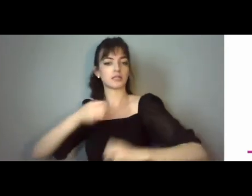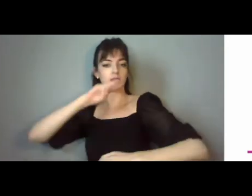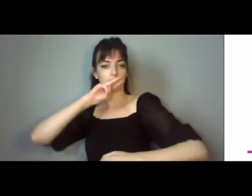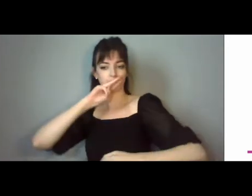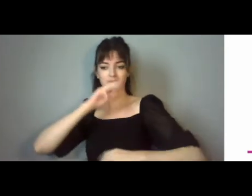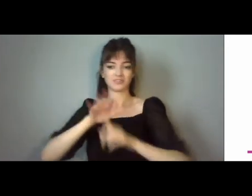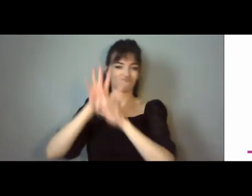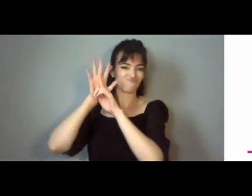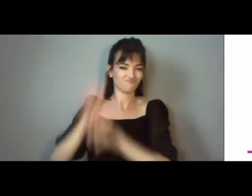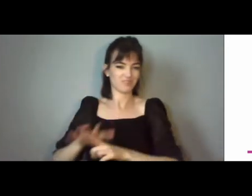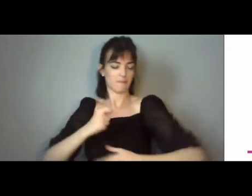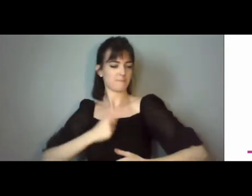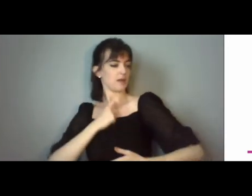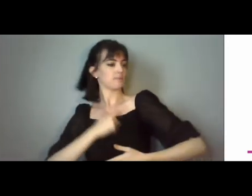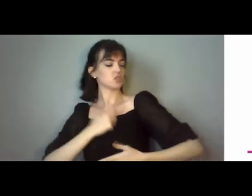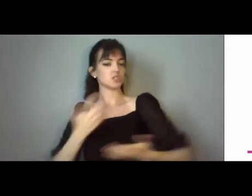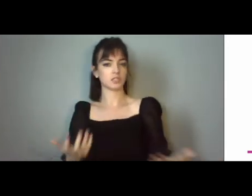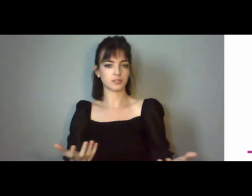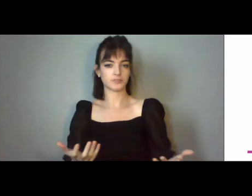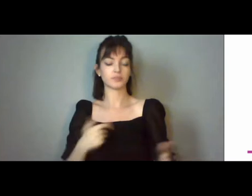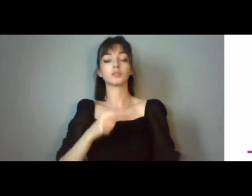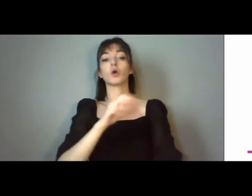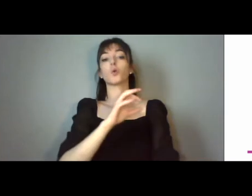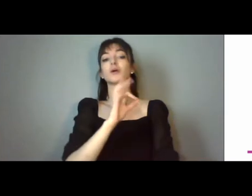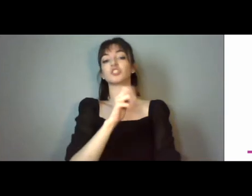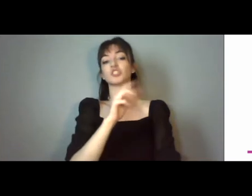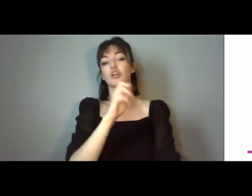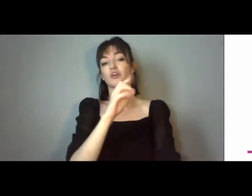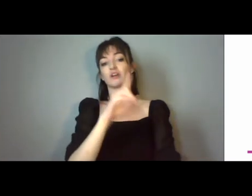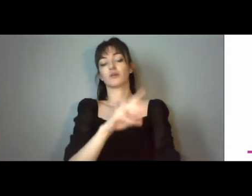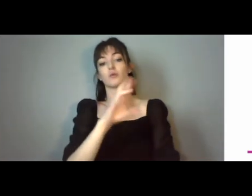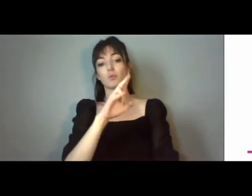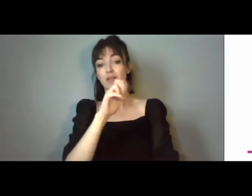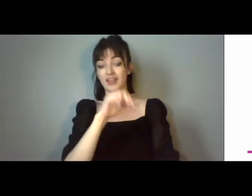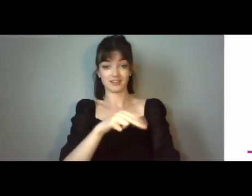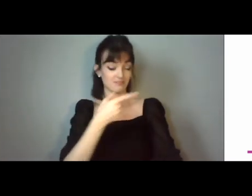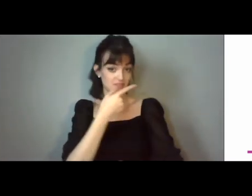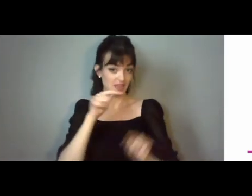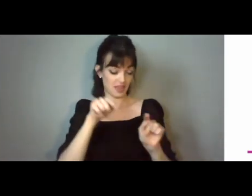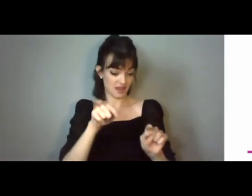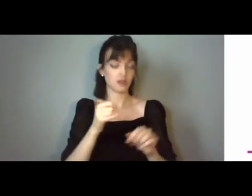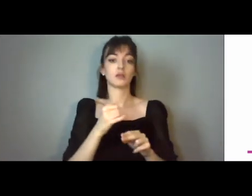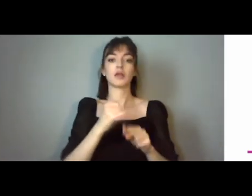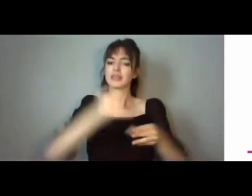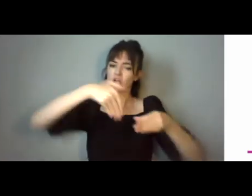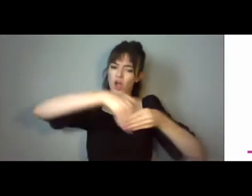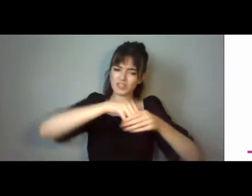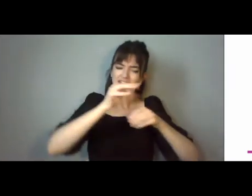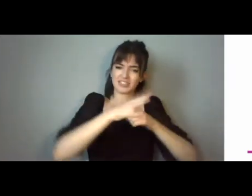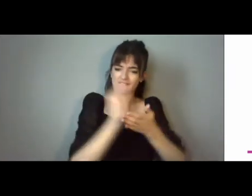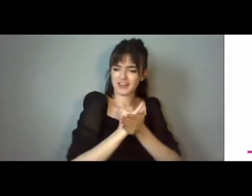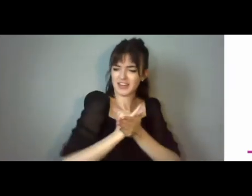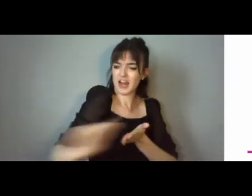Gerard Quinn has pointed out in the context of this denial, there are some human beings who,